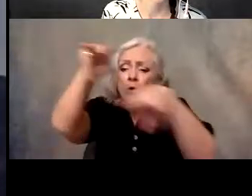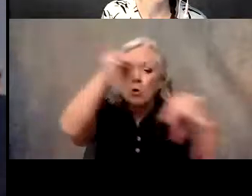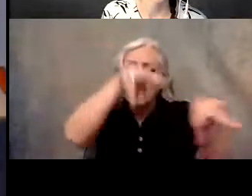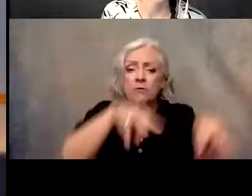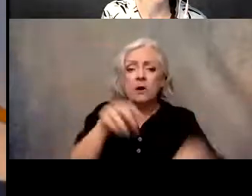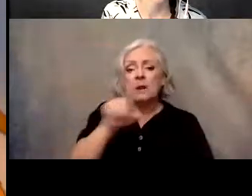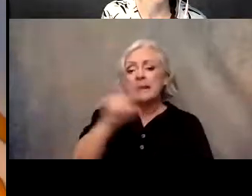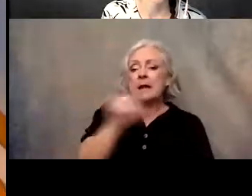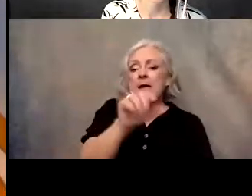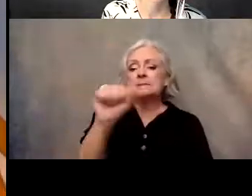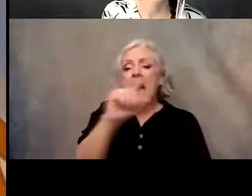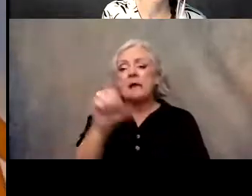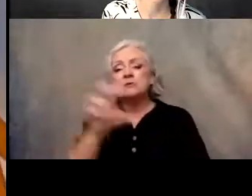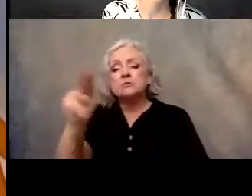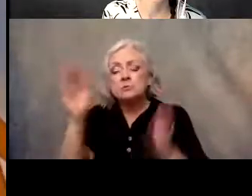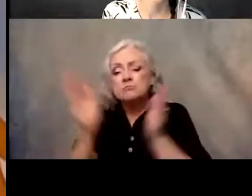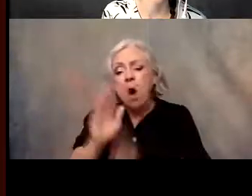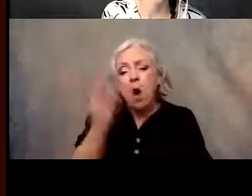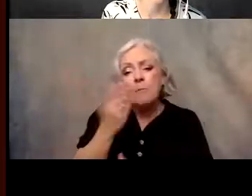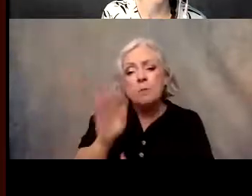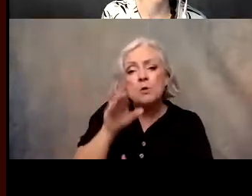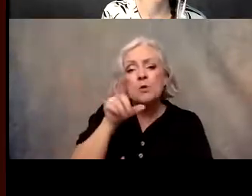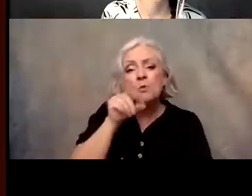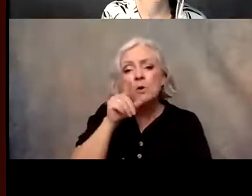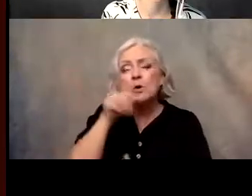Zazu, a small blue bird with a large beak flaps to the ledge.